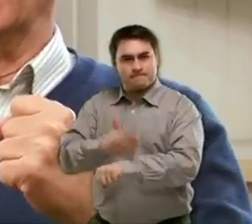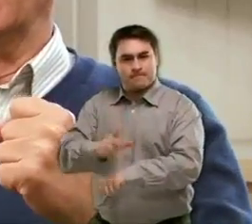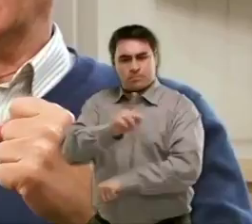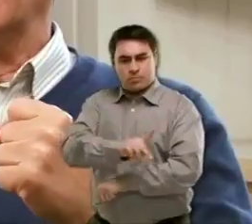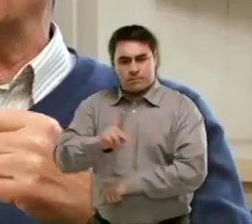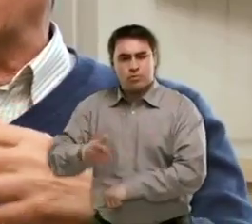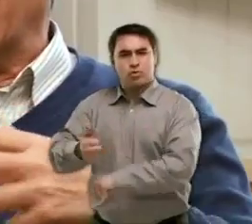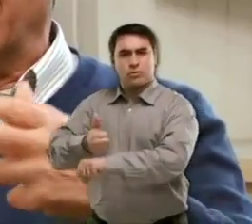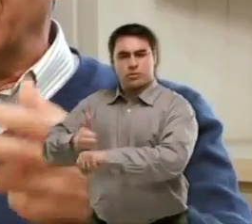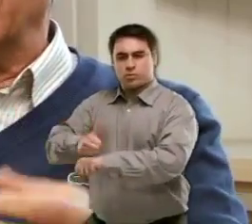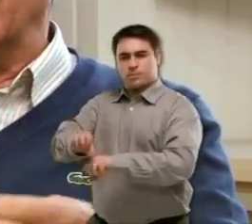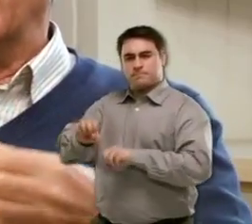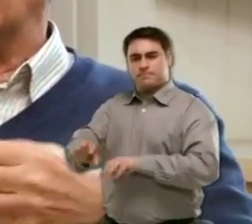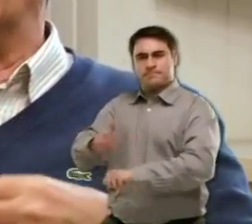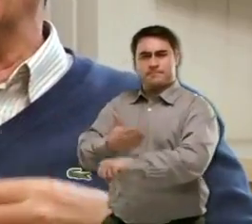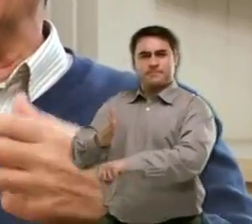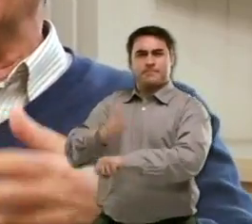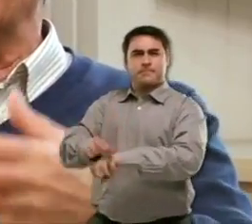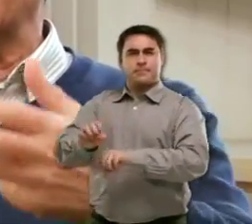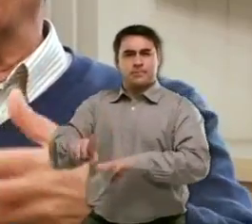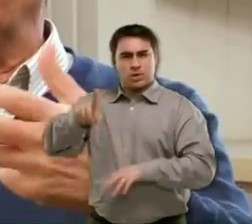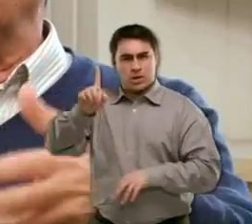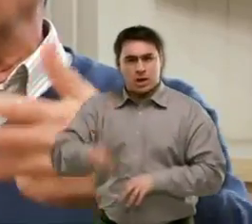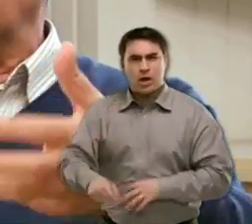That's our great challenge.